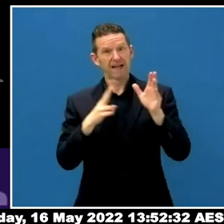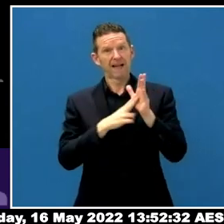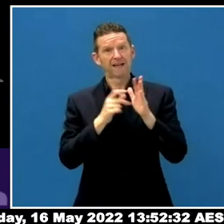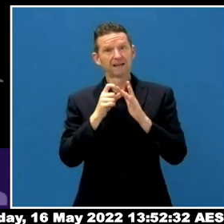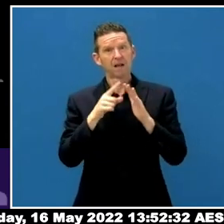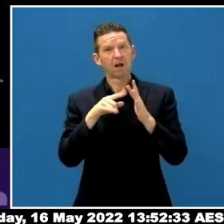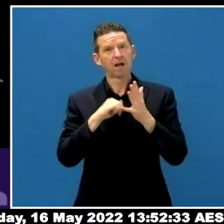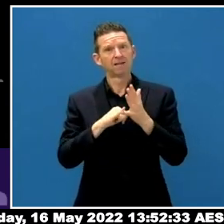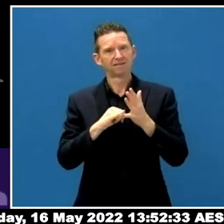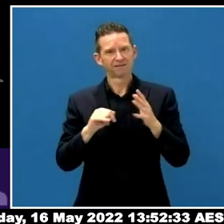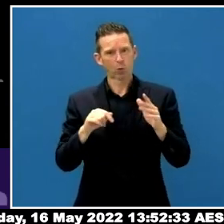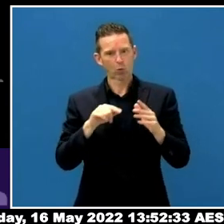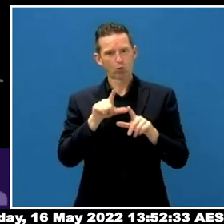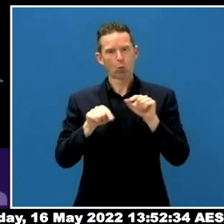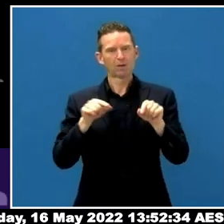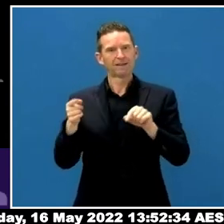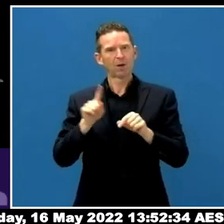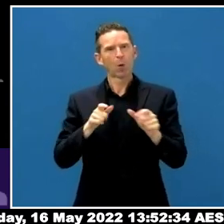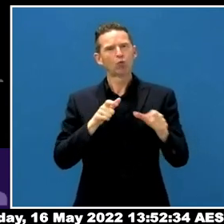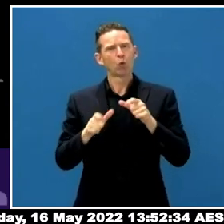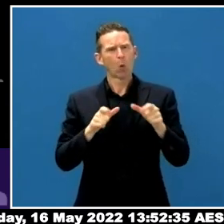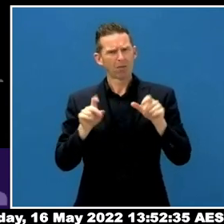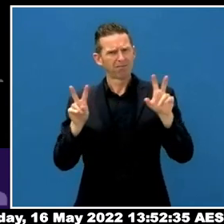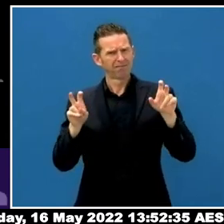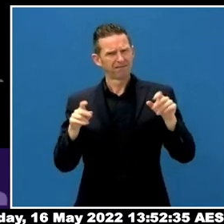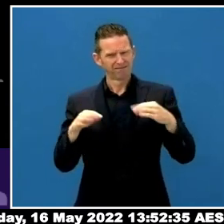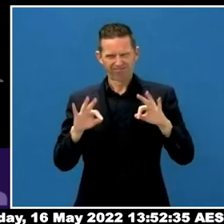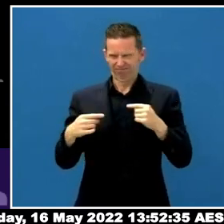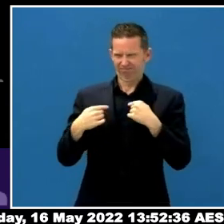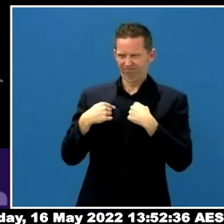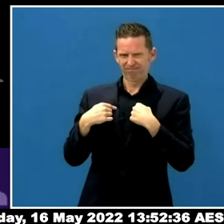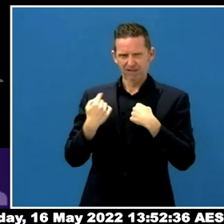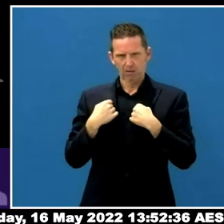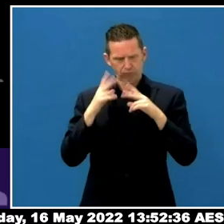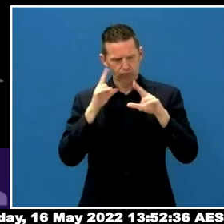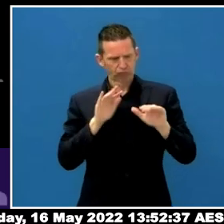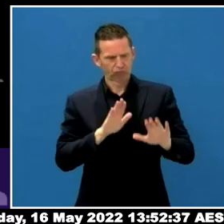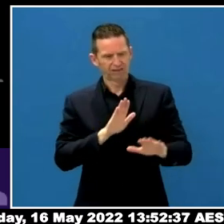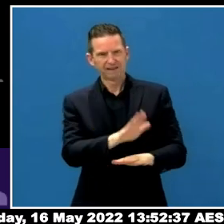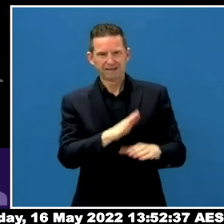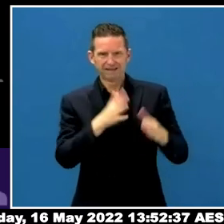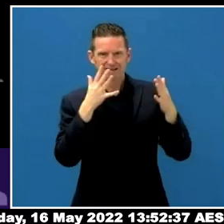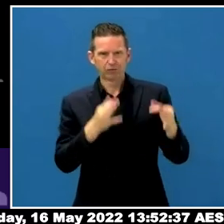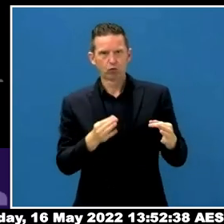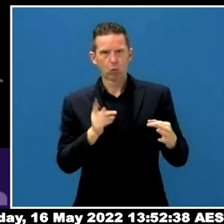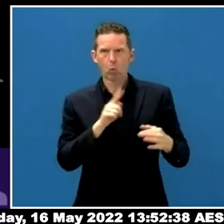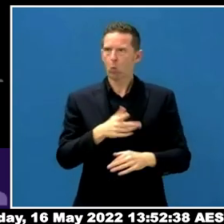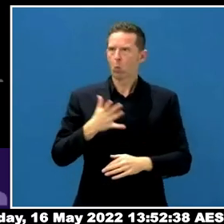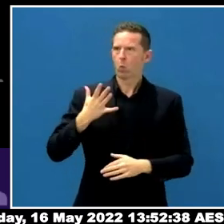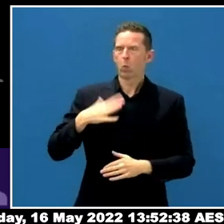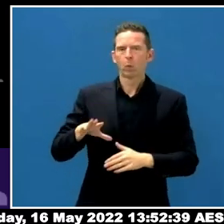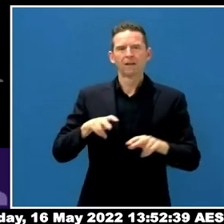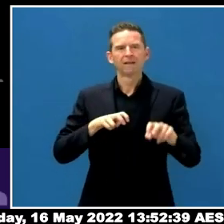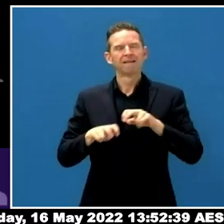I'm just his carer. It should be his decision on what activities he would like to do, so sit down and ask him what he would like to do."